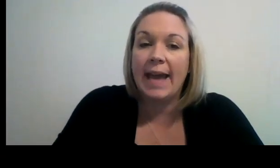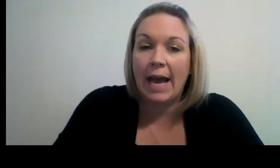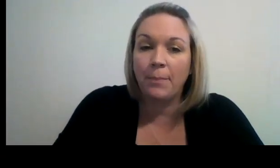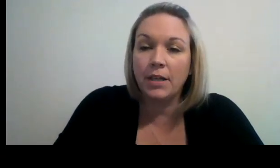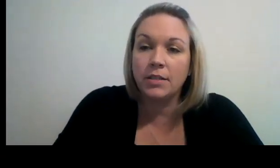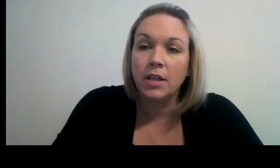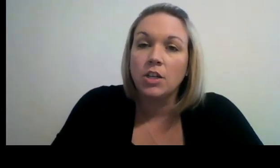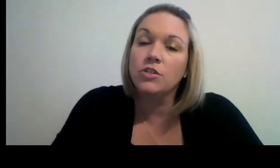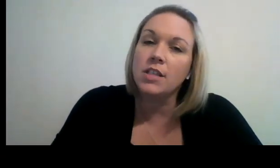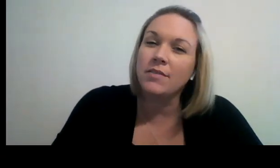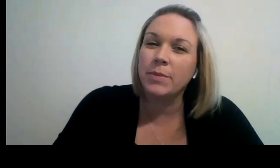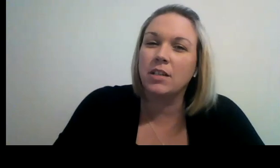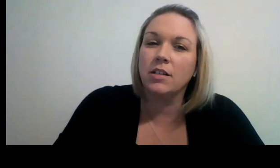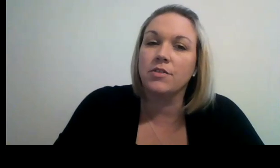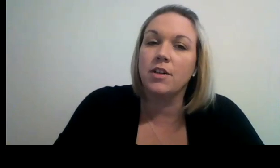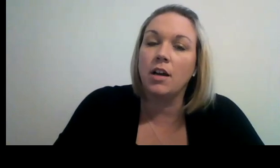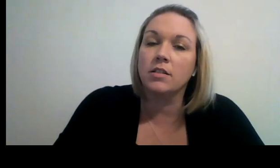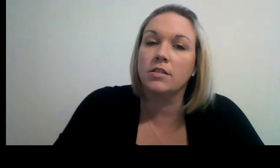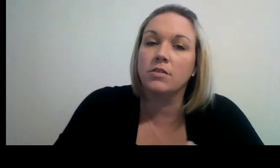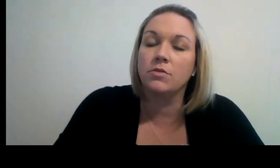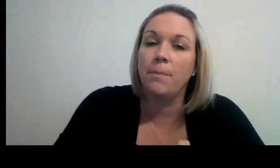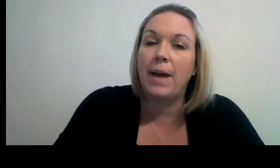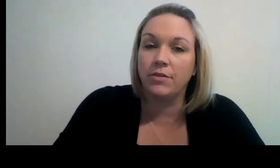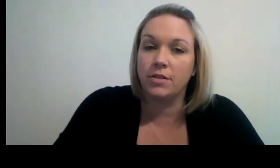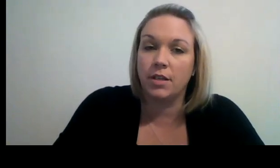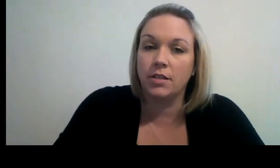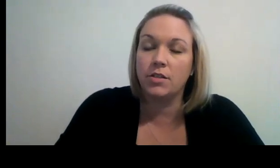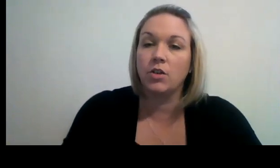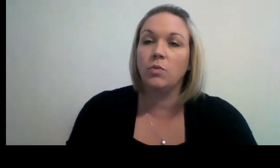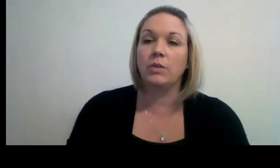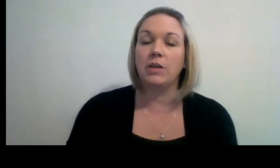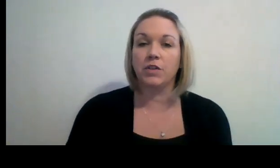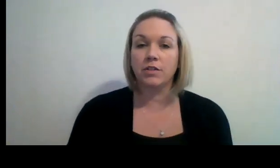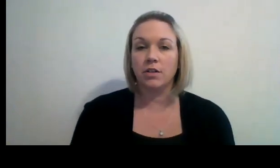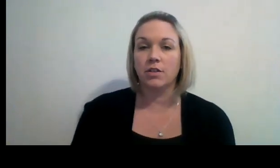tap it. You just have to be clear not to bounce it. So when we first start to